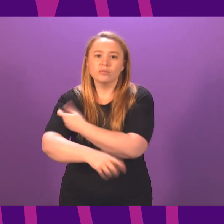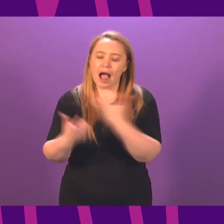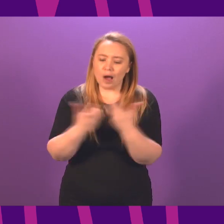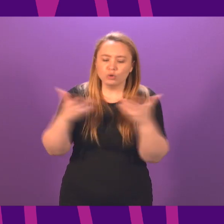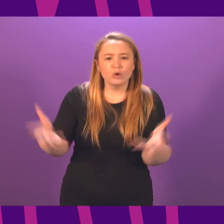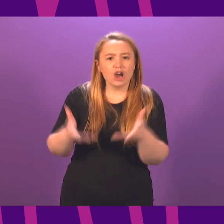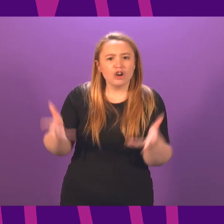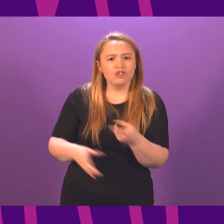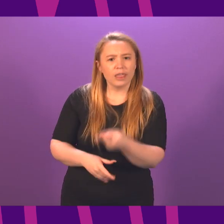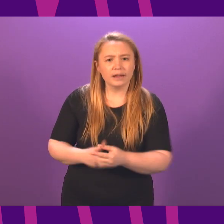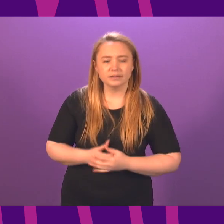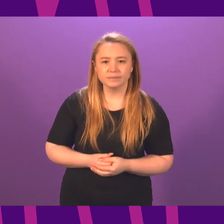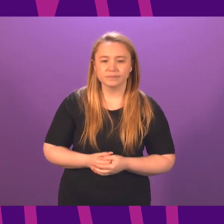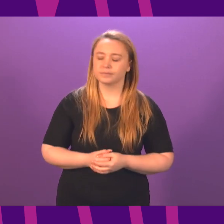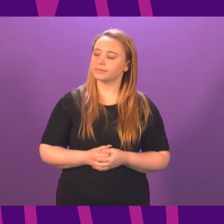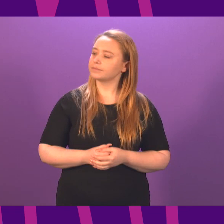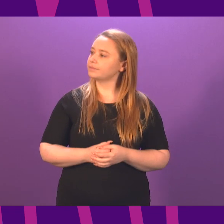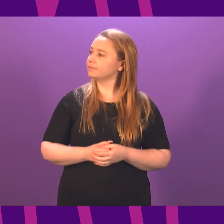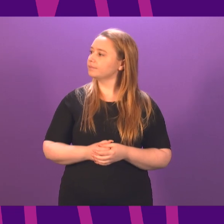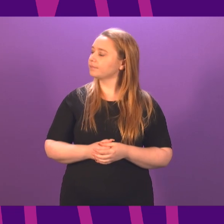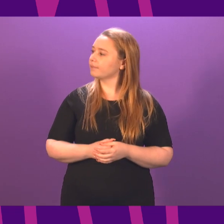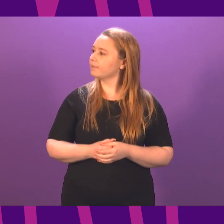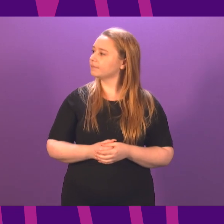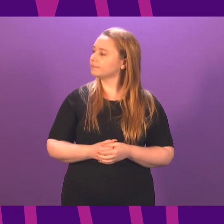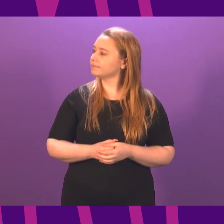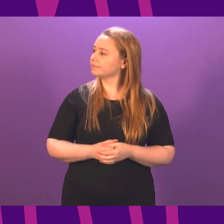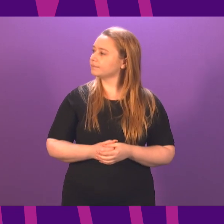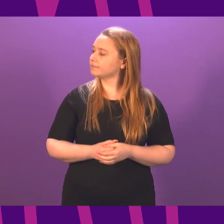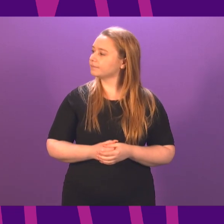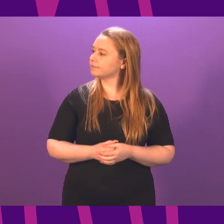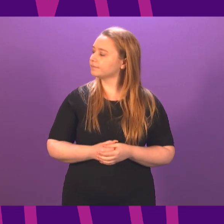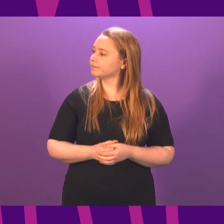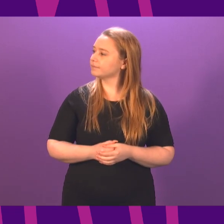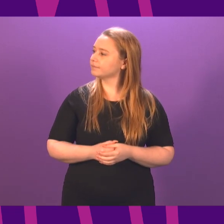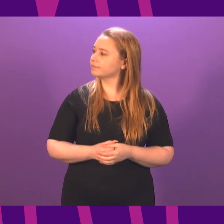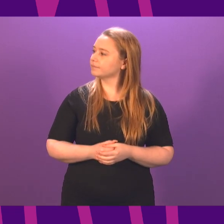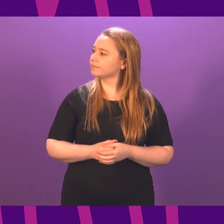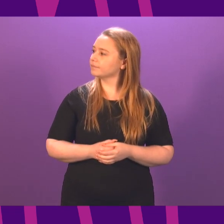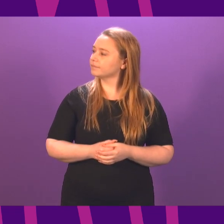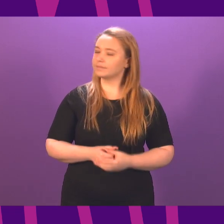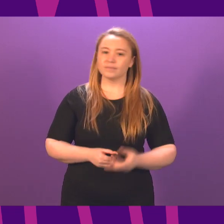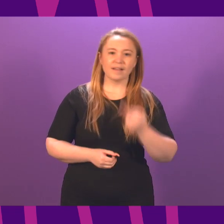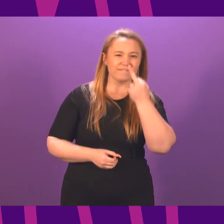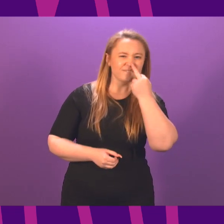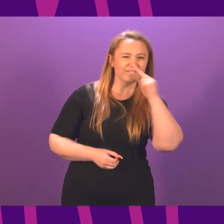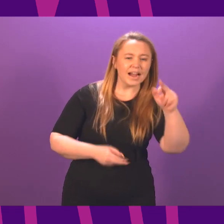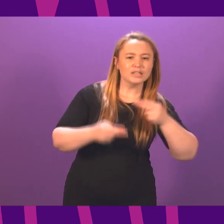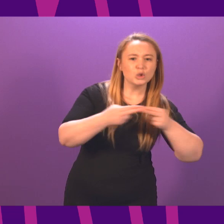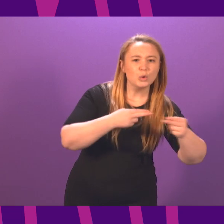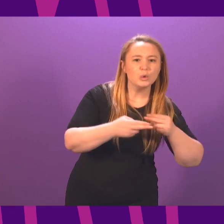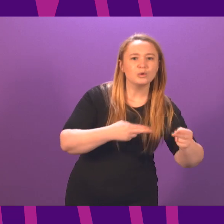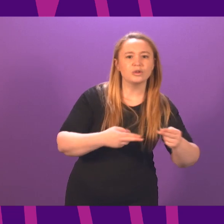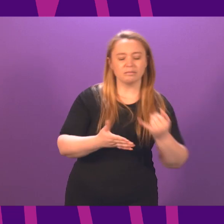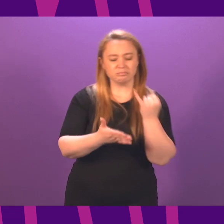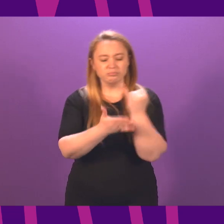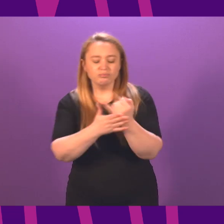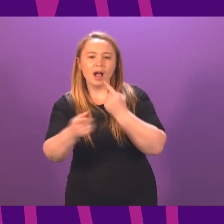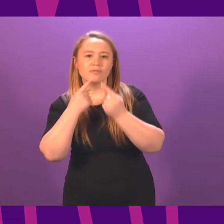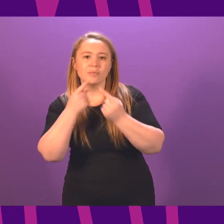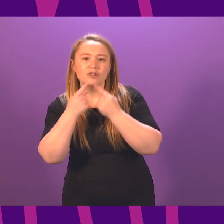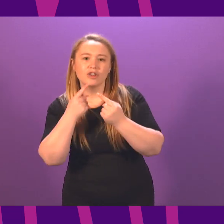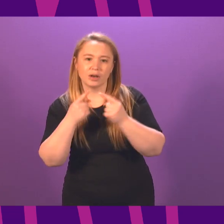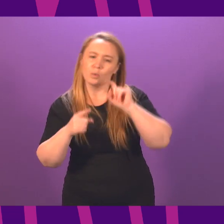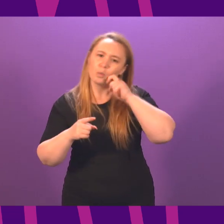misinformation about the vaccine through a range of means, including through our